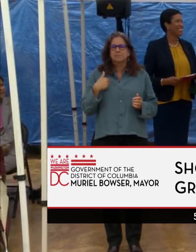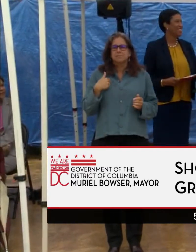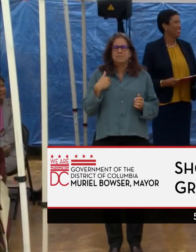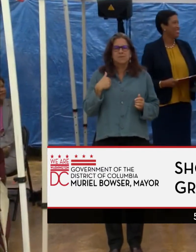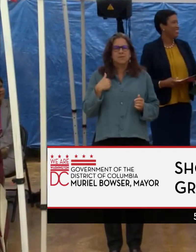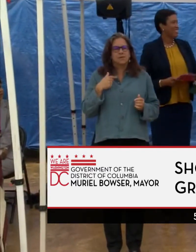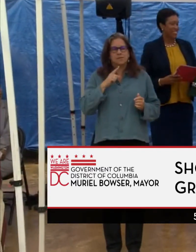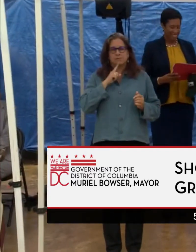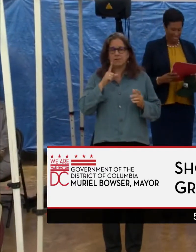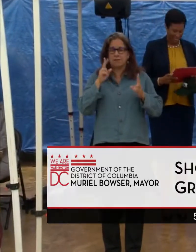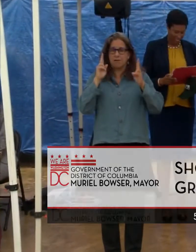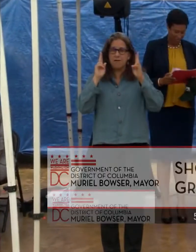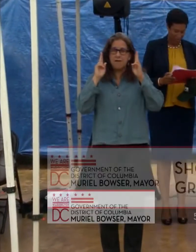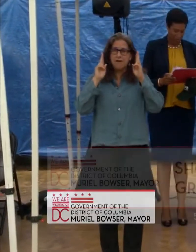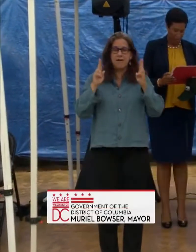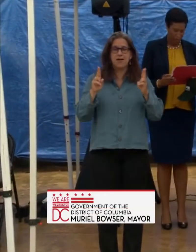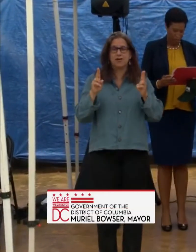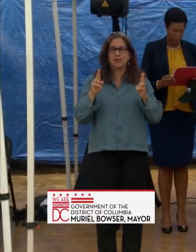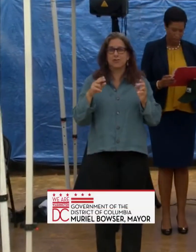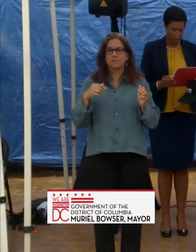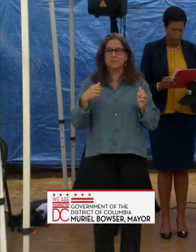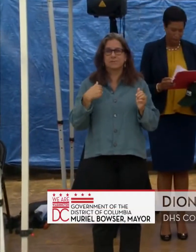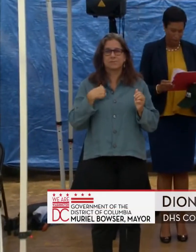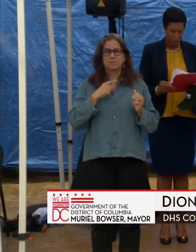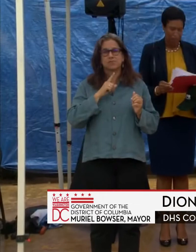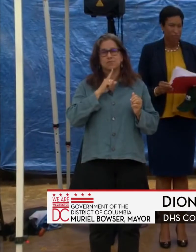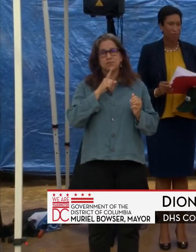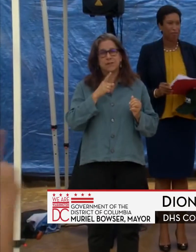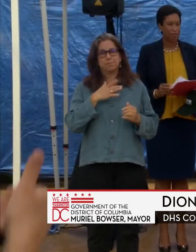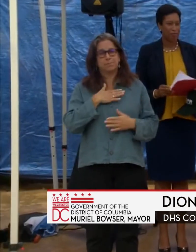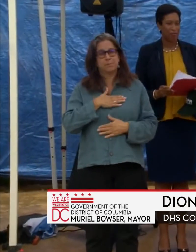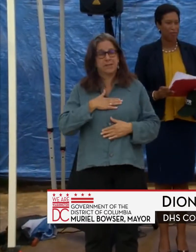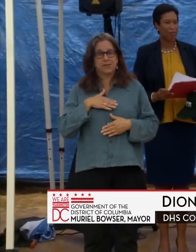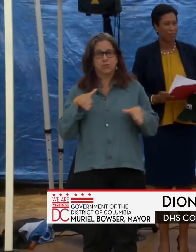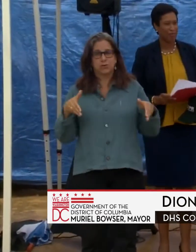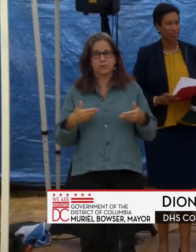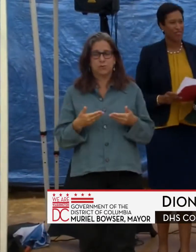OF MINE TO INTRODUCE MAYOR MURIEL BOWSER.